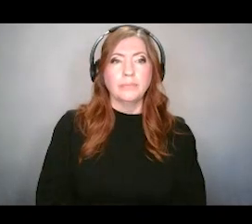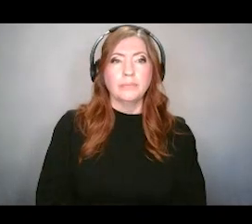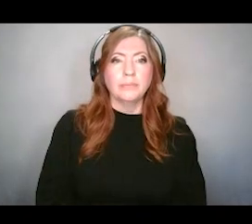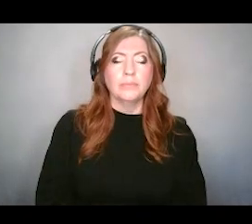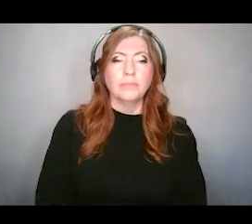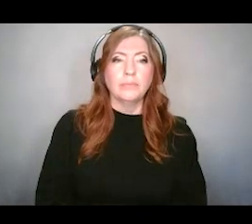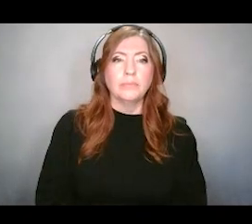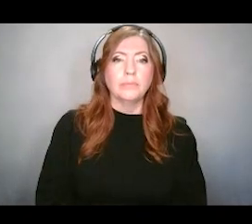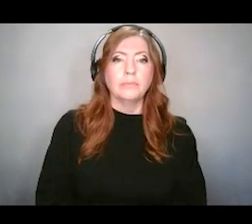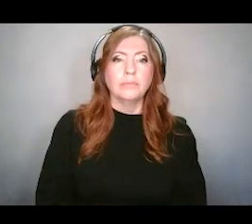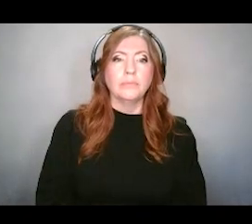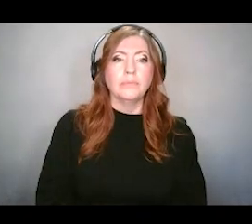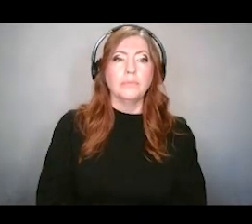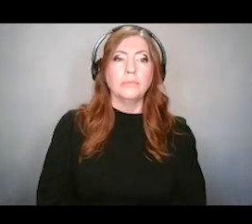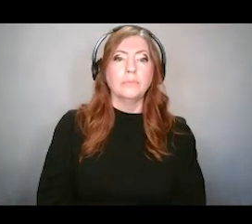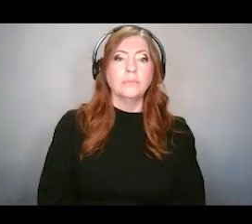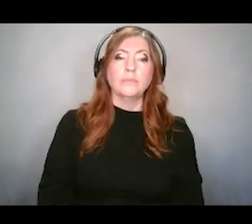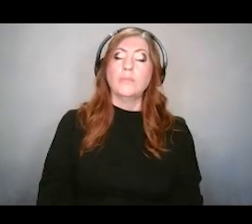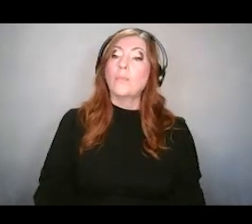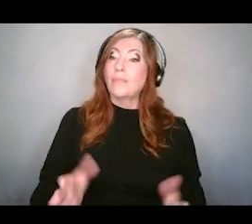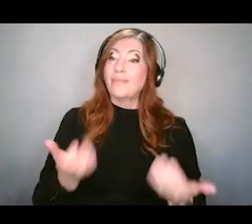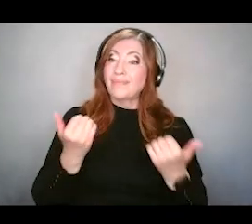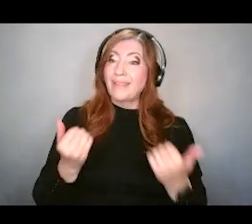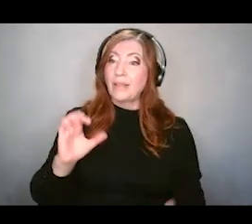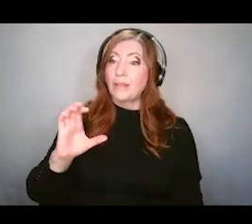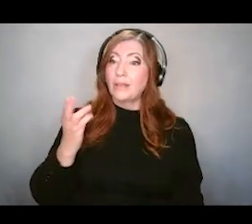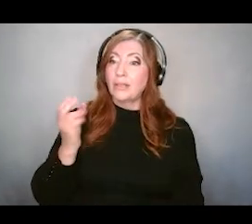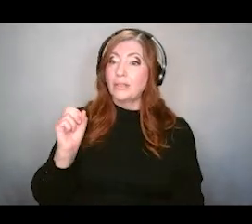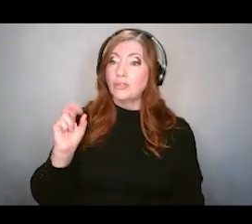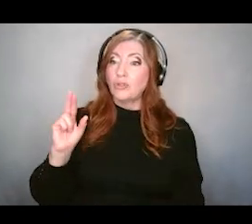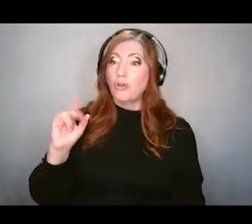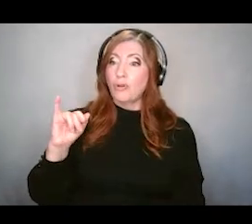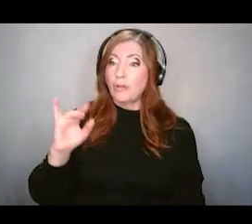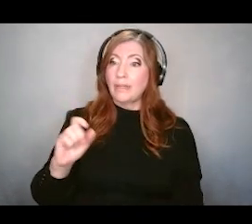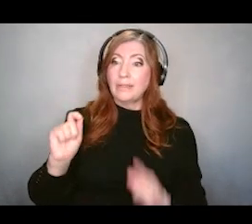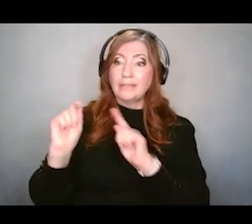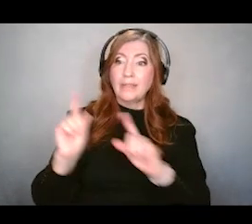[Charles Walters] This is Charlie, we are on slide 3, What Counts as Disability Documentation?